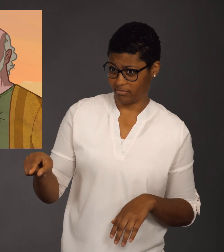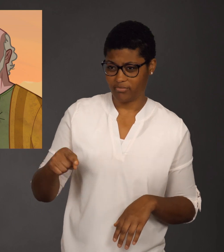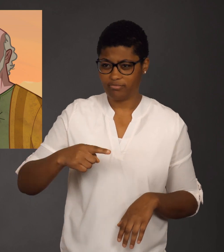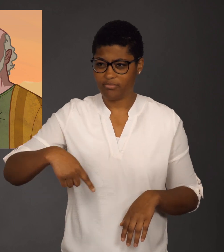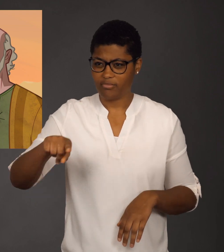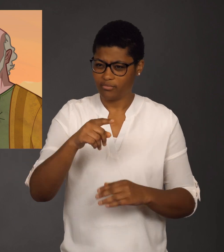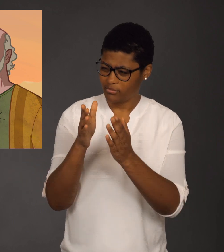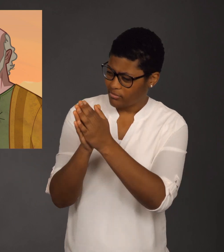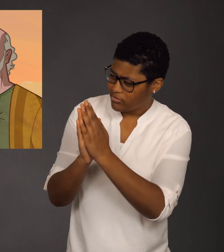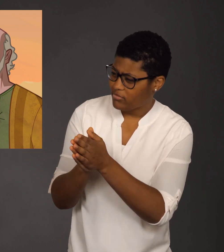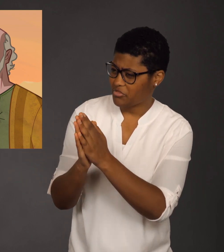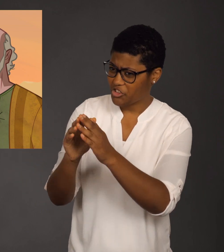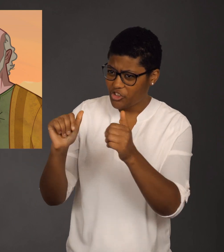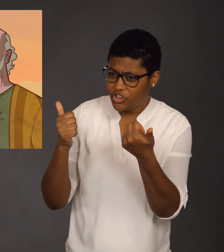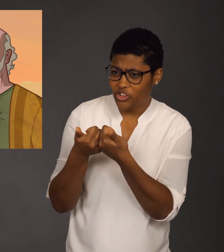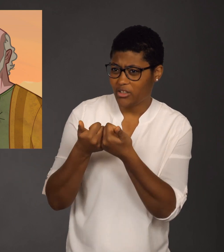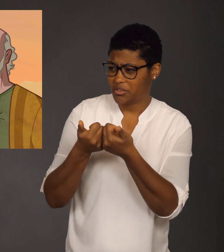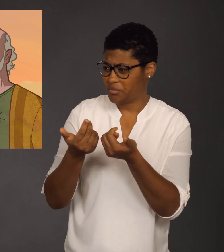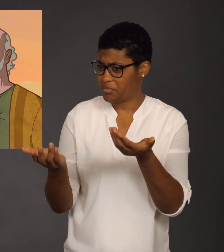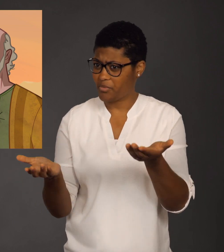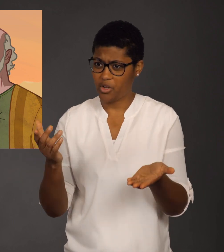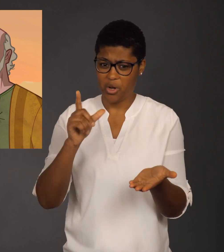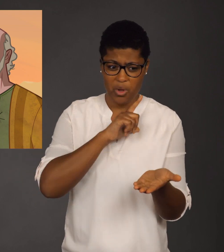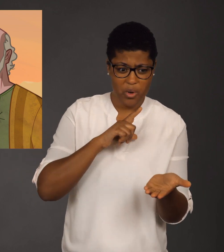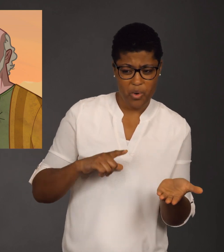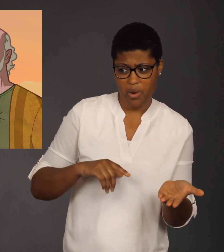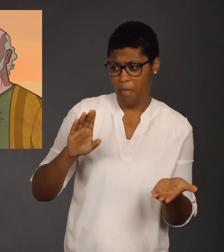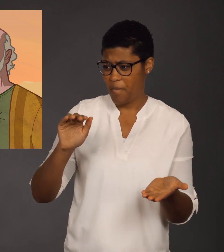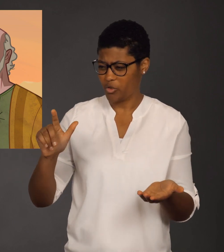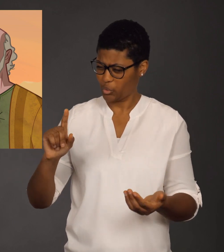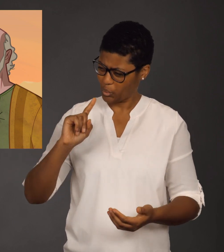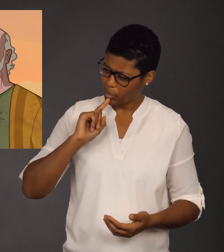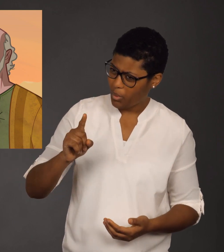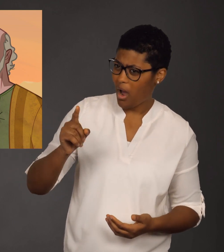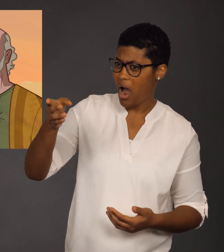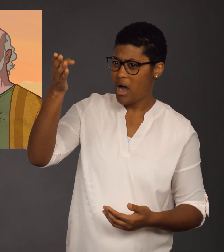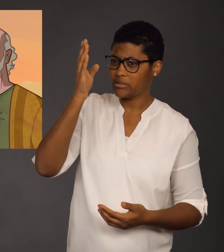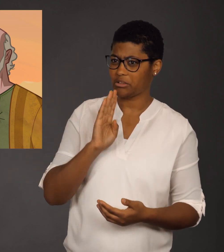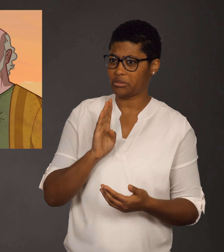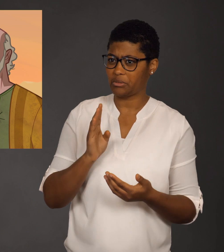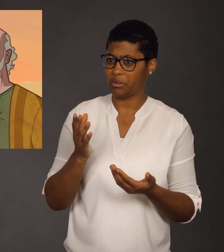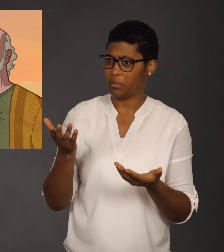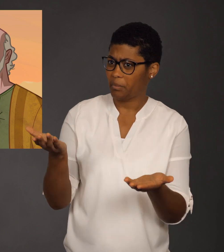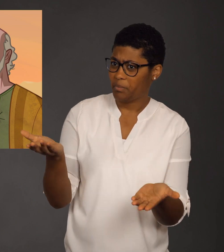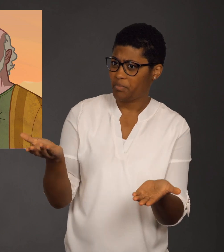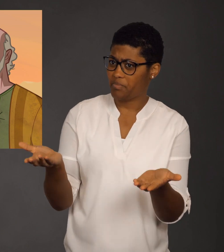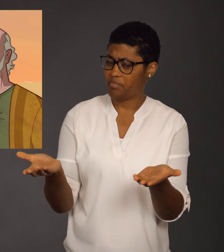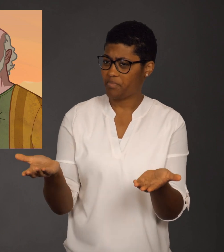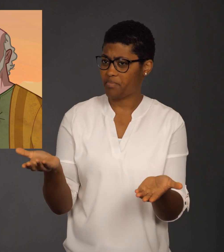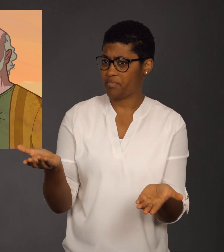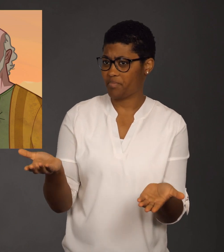He invited the king and his priests to a challenge to see whether the Lord or Baal was the true God.